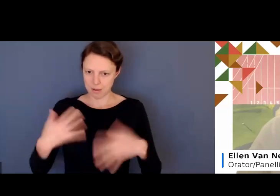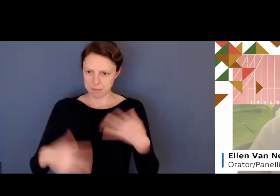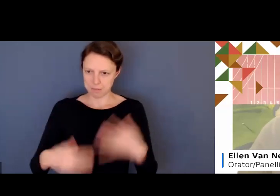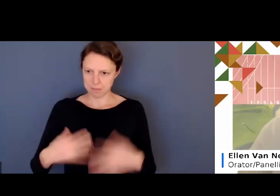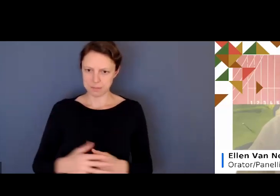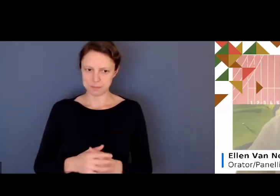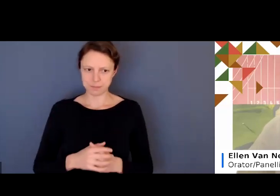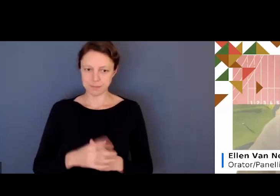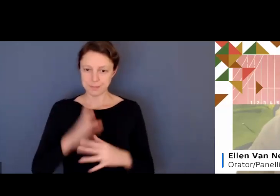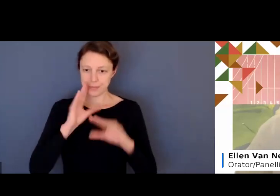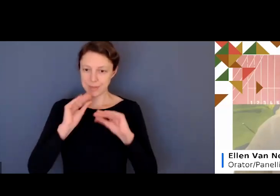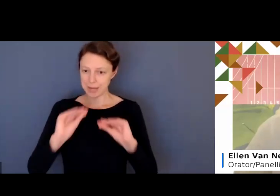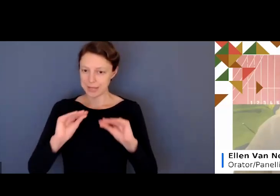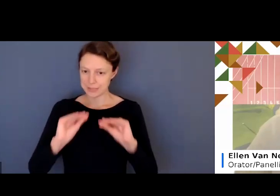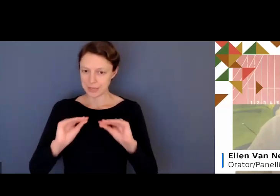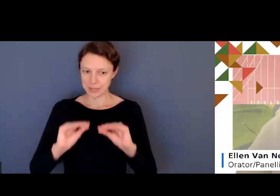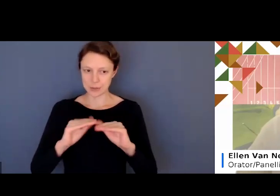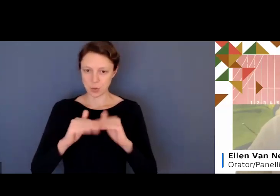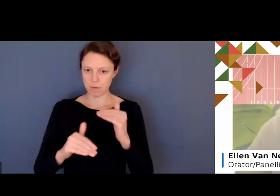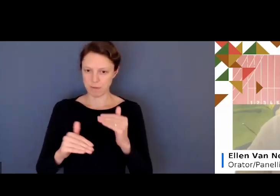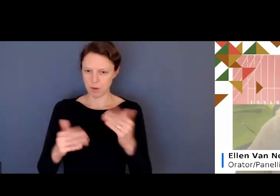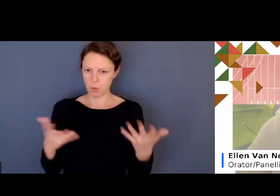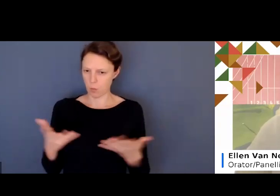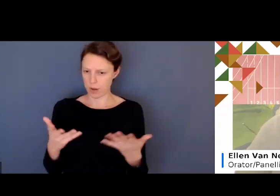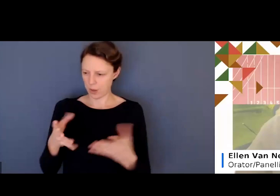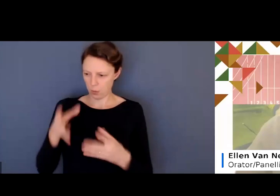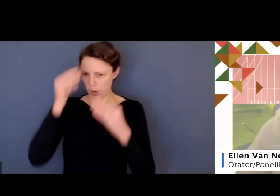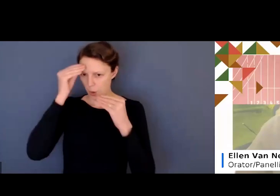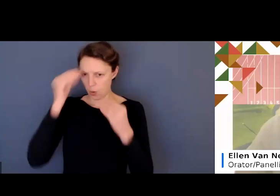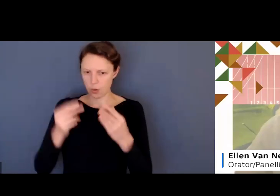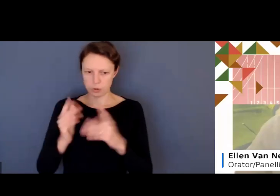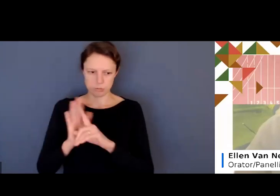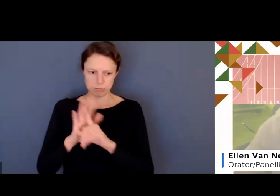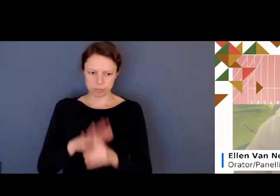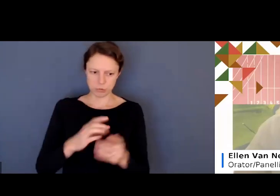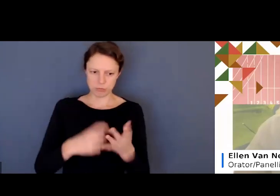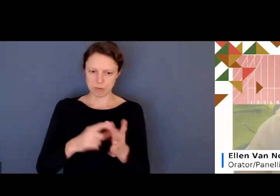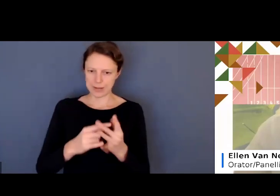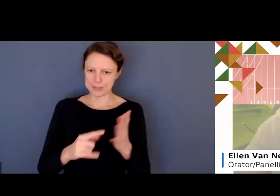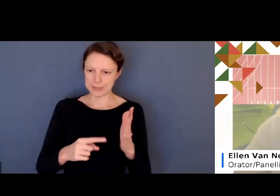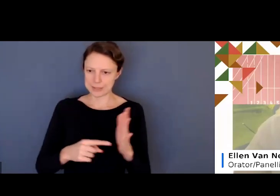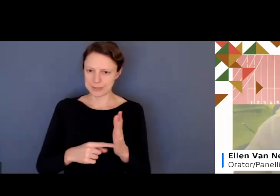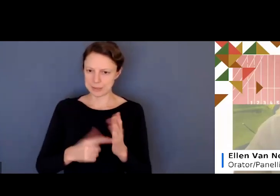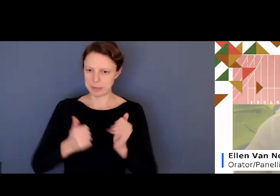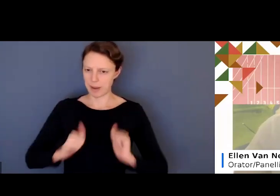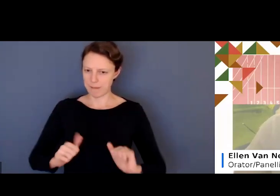learn racist and other oppressive behavior and thoughts. Victim offender dialogs and.